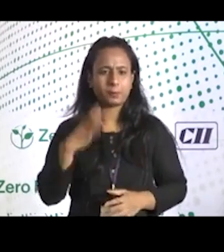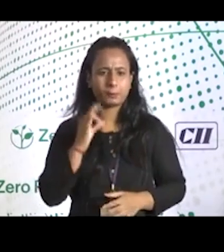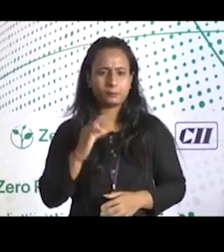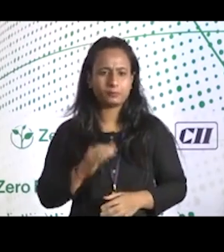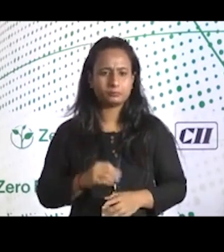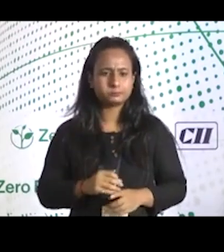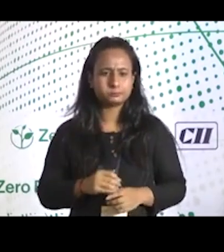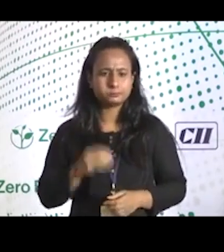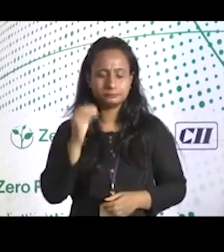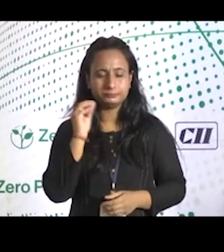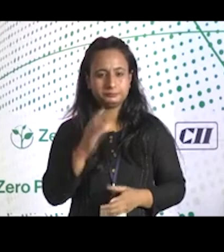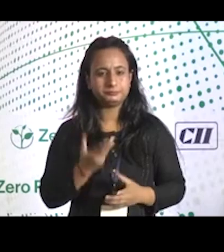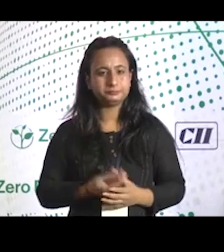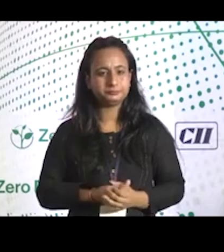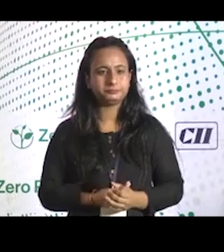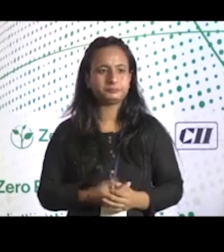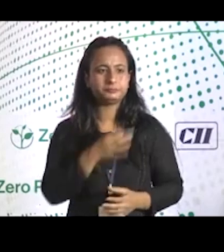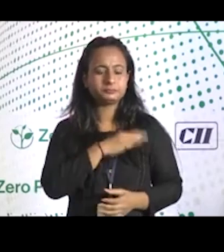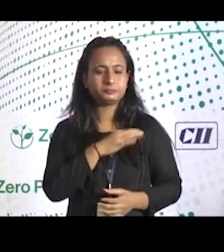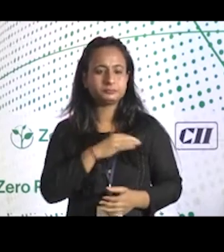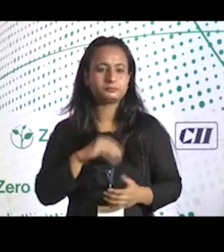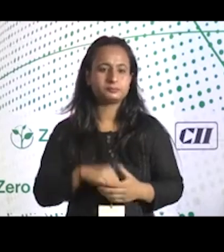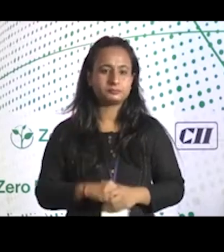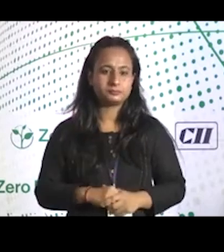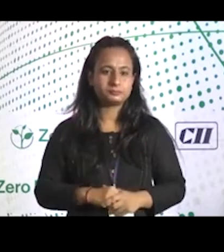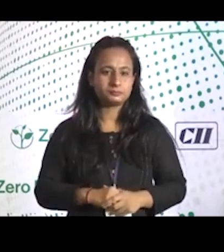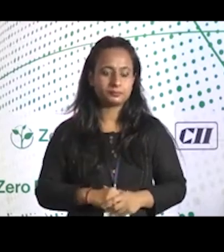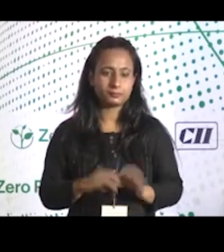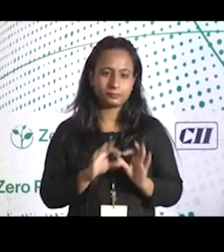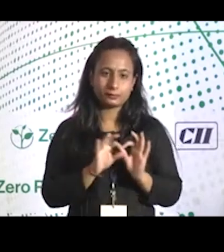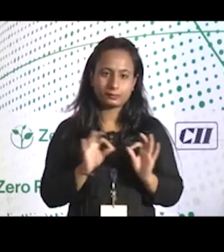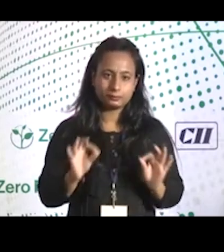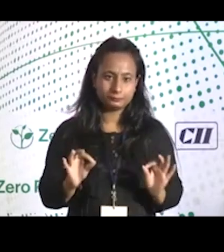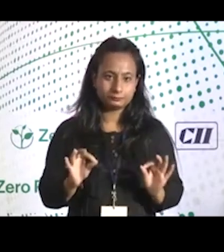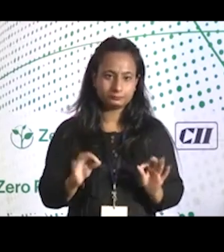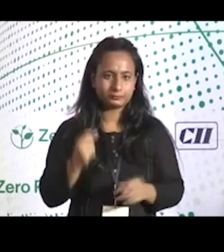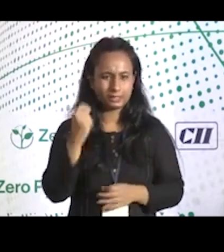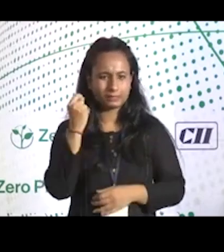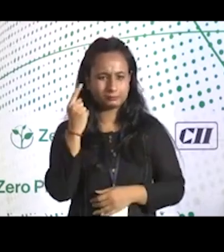and we have to use common vocabulary, very simple of gathering to make it legible and it's a very large market.